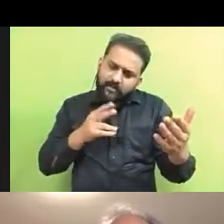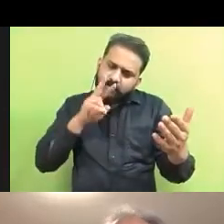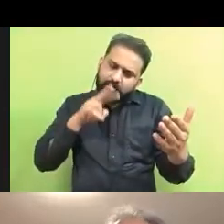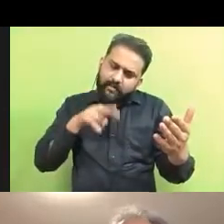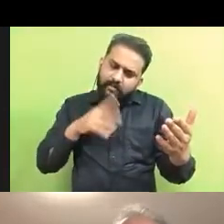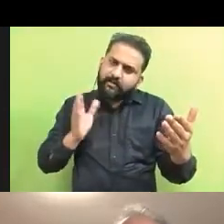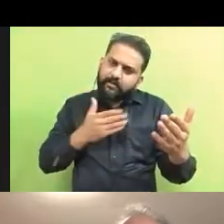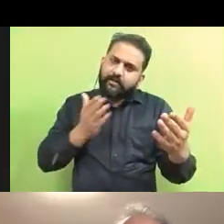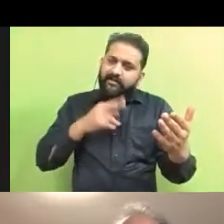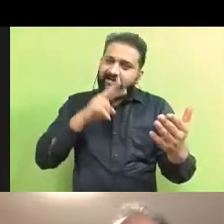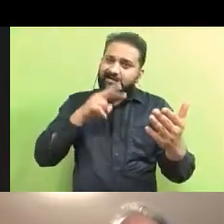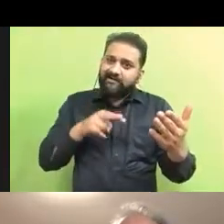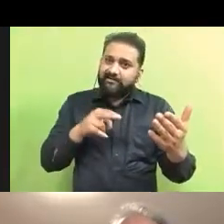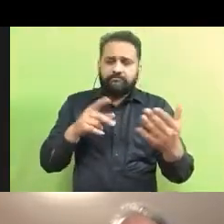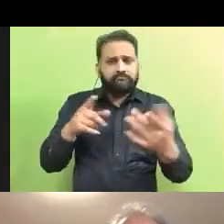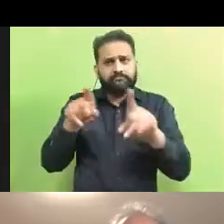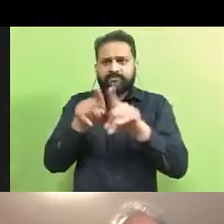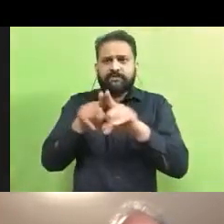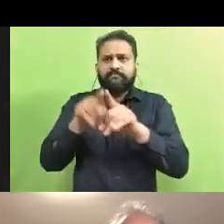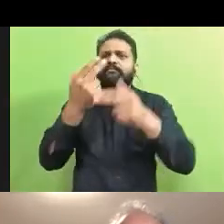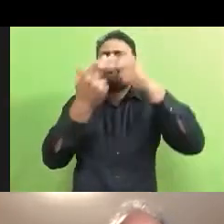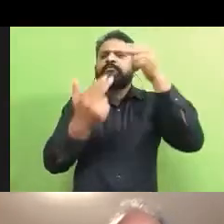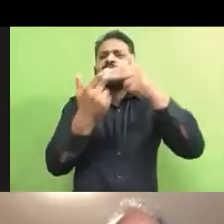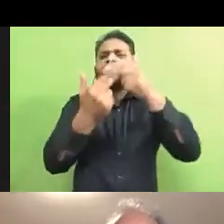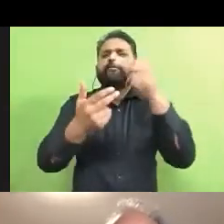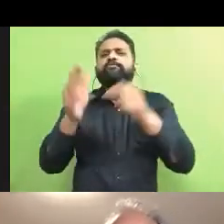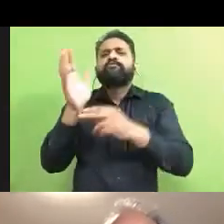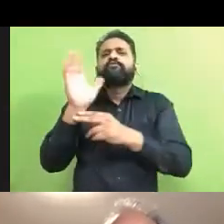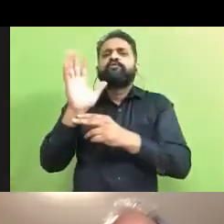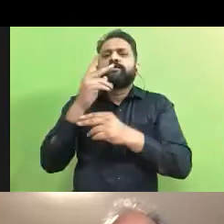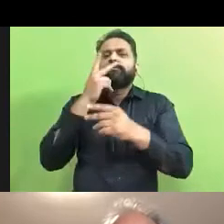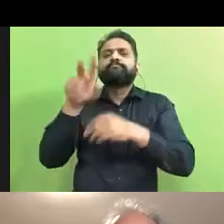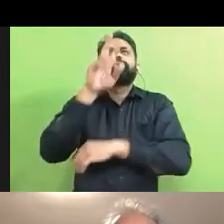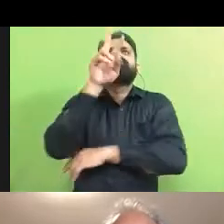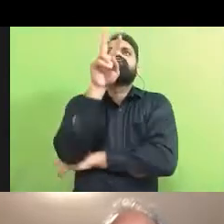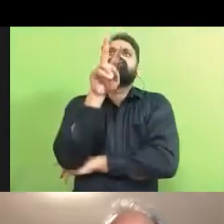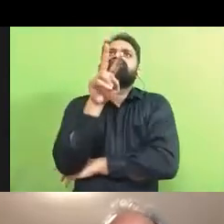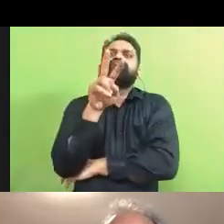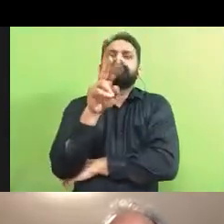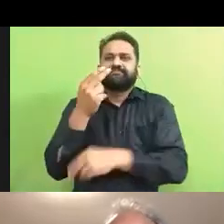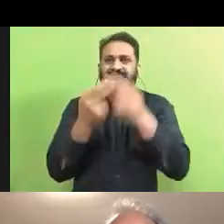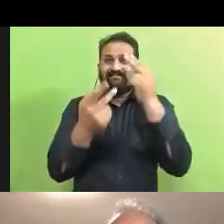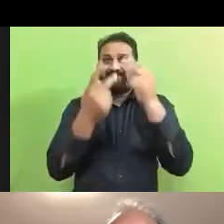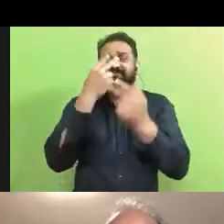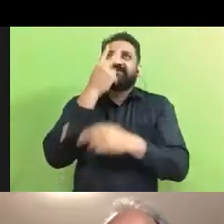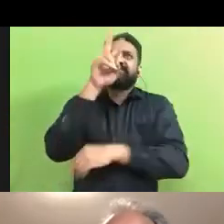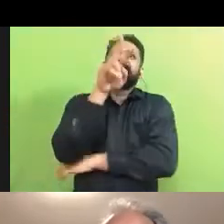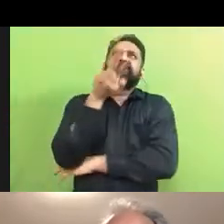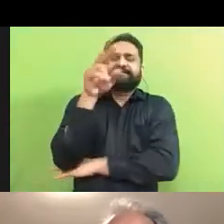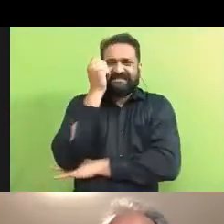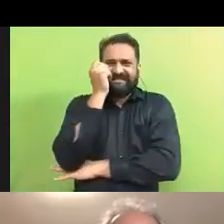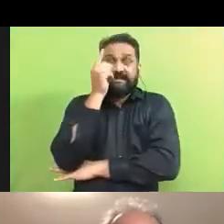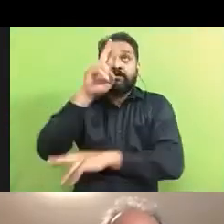same like a movie when we go and watch movie we may not understand everything but we just